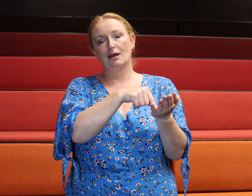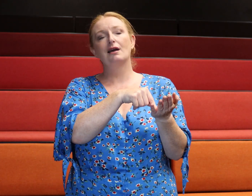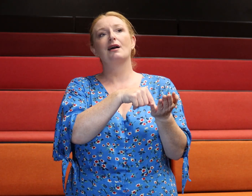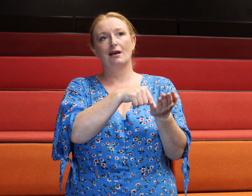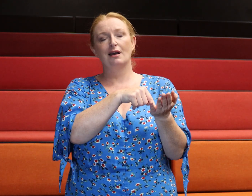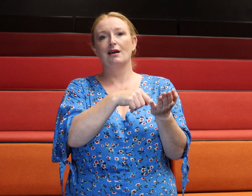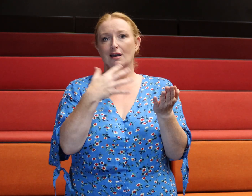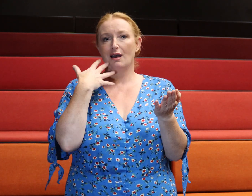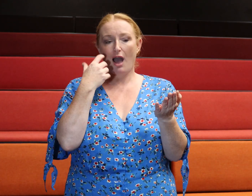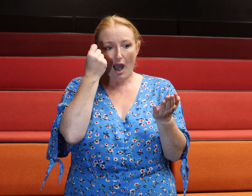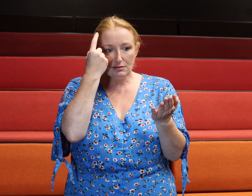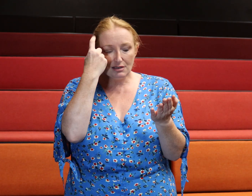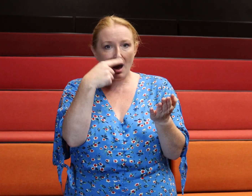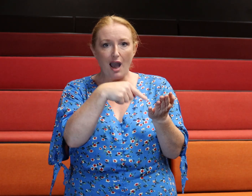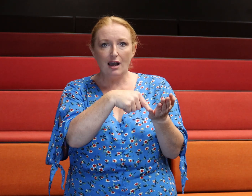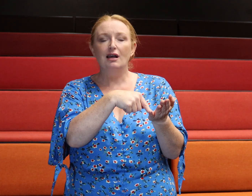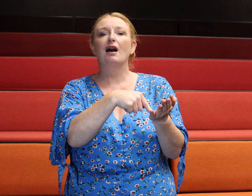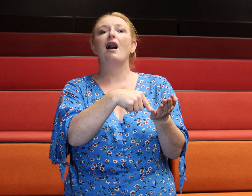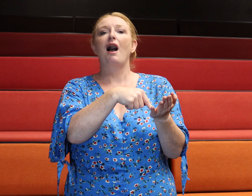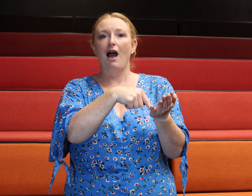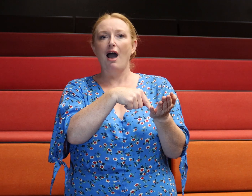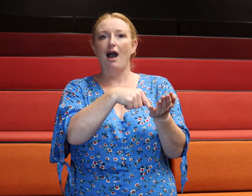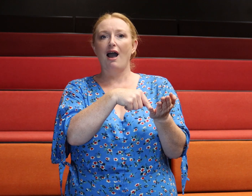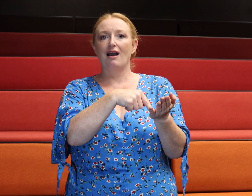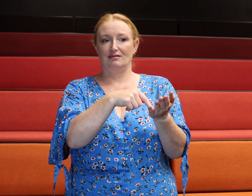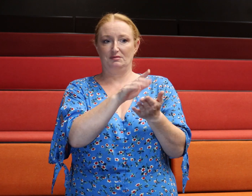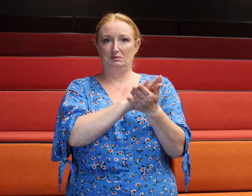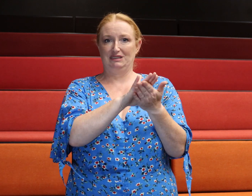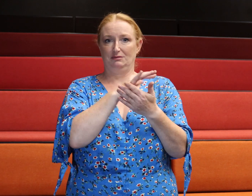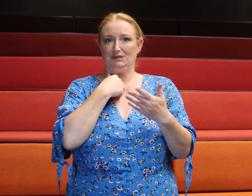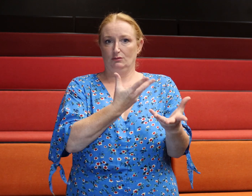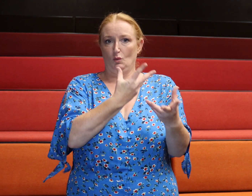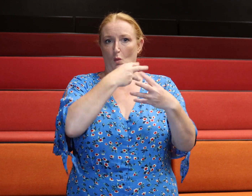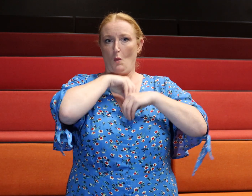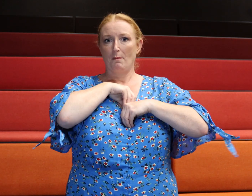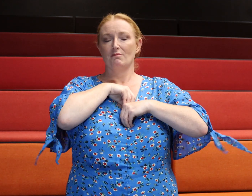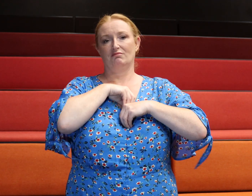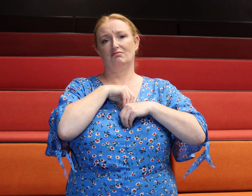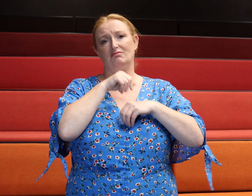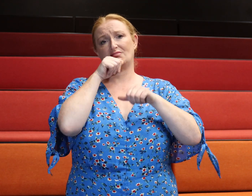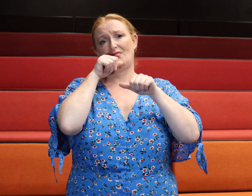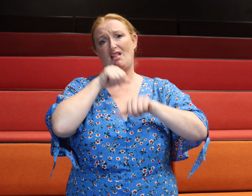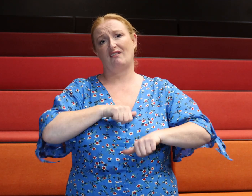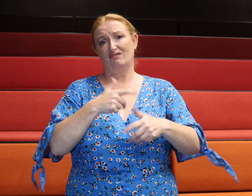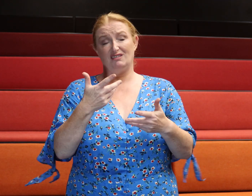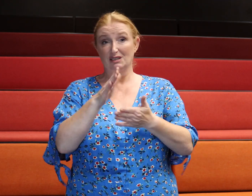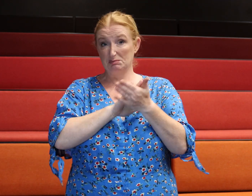and the more I understand it, the more I embody the whole piece. And so everything